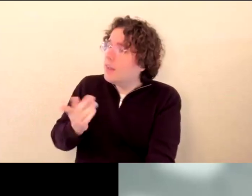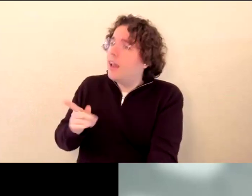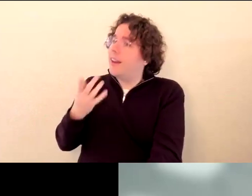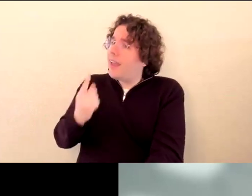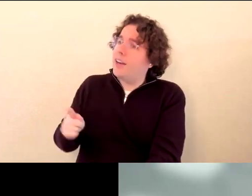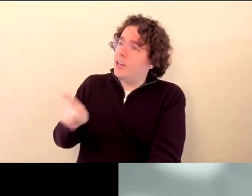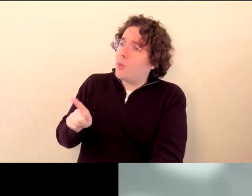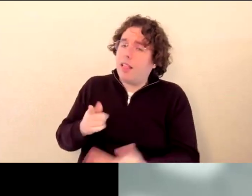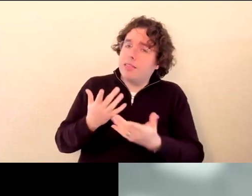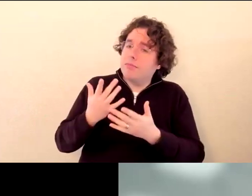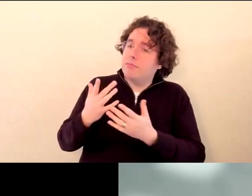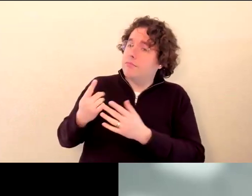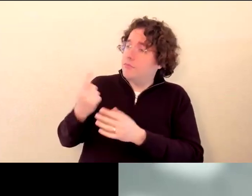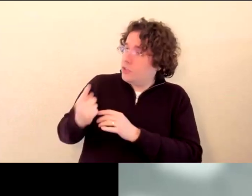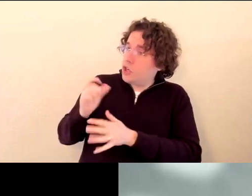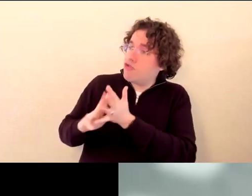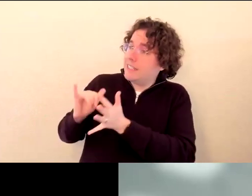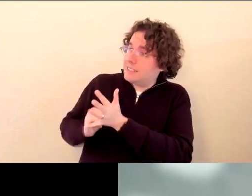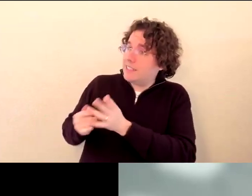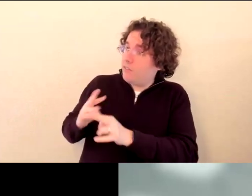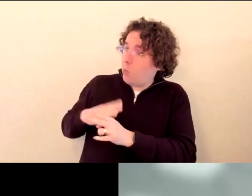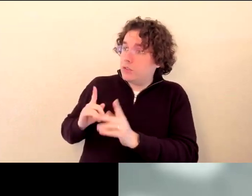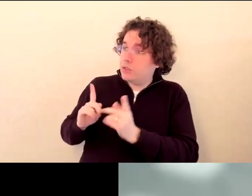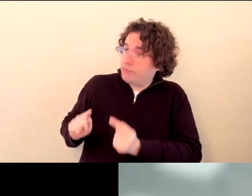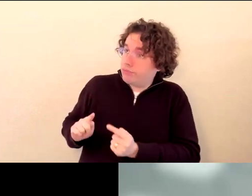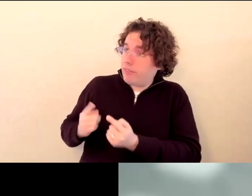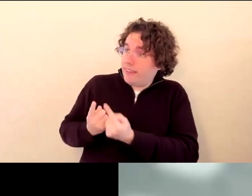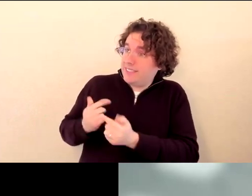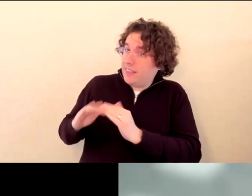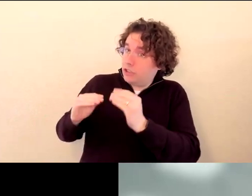anything in the chat, Chris, if you, if you find that easier as well.